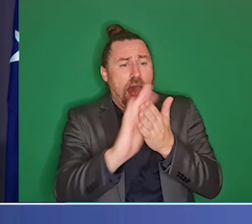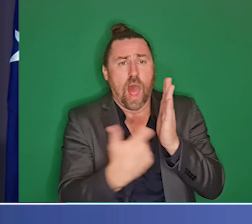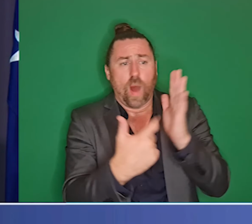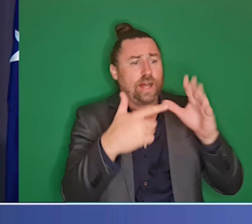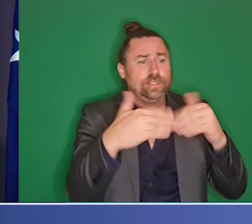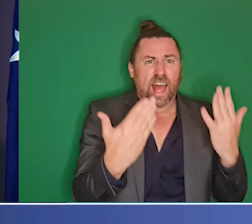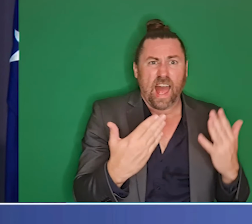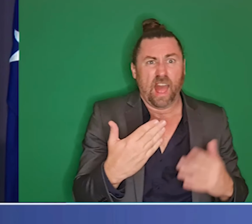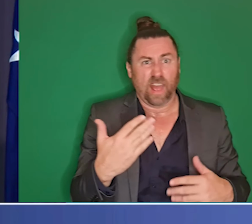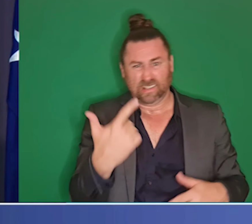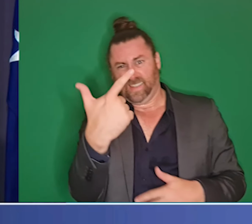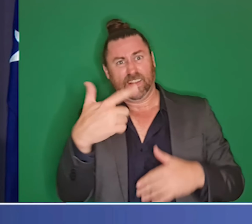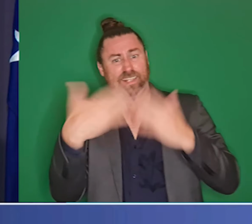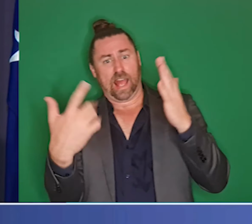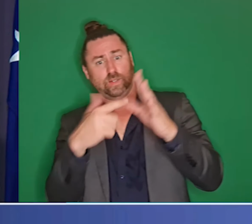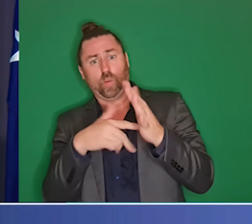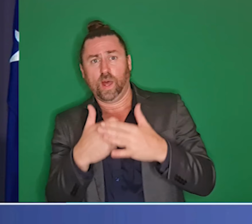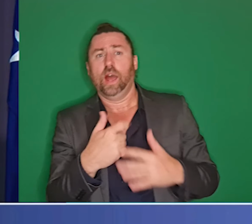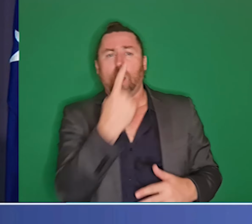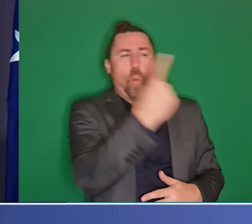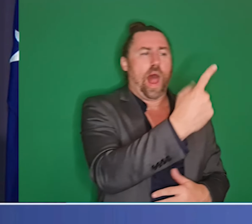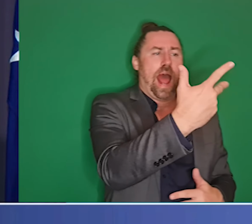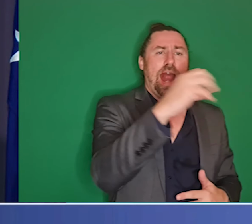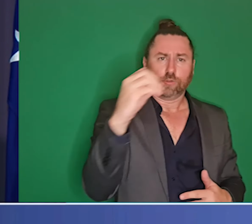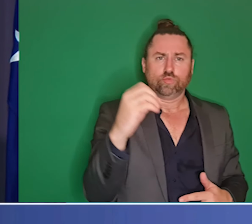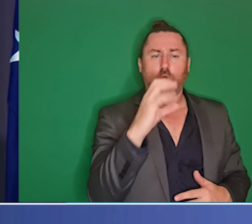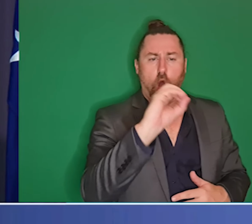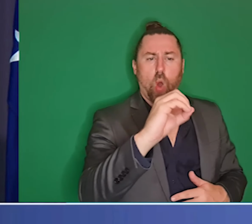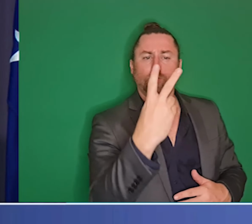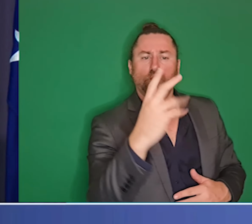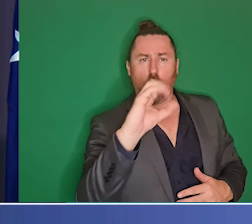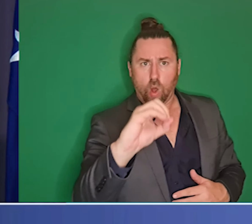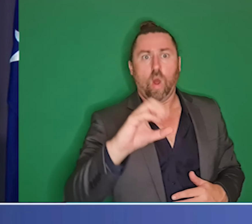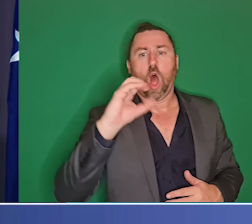on the National Coronavirus Helpline, 1800 020 080.